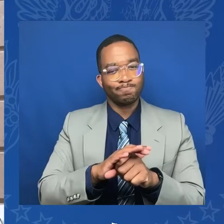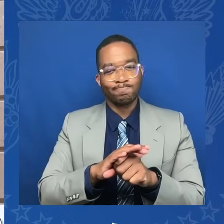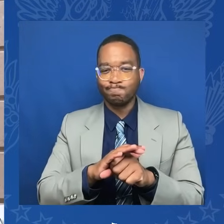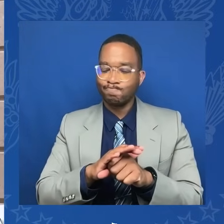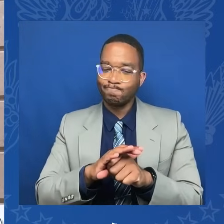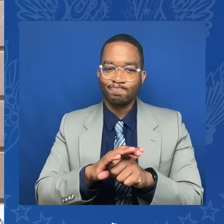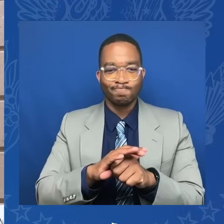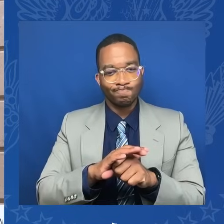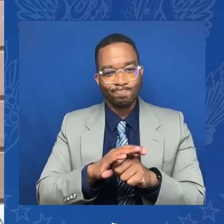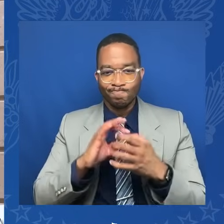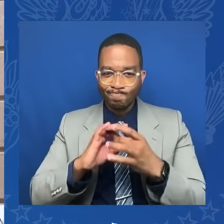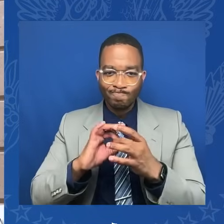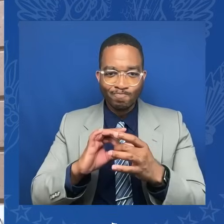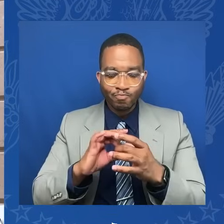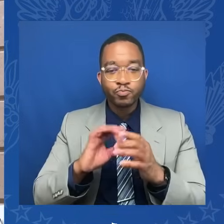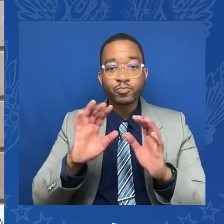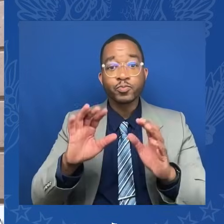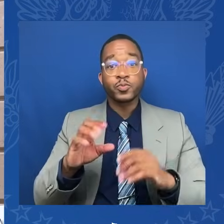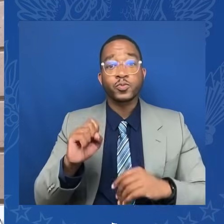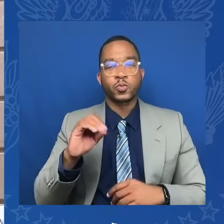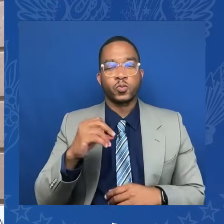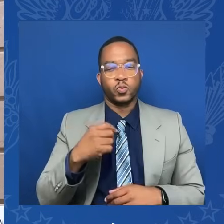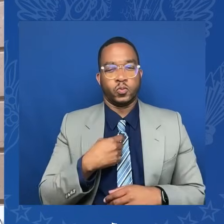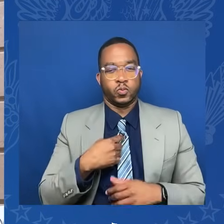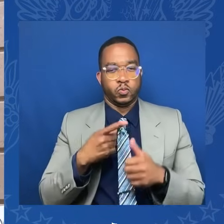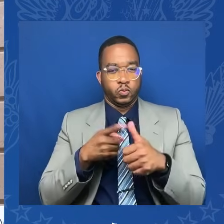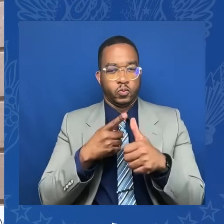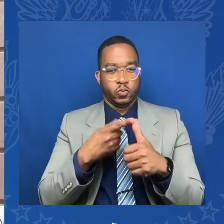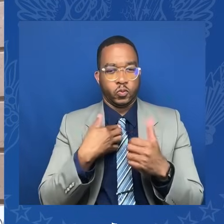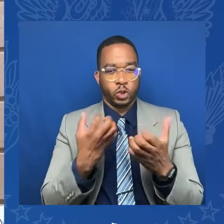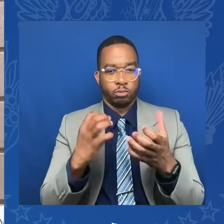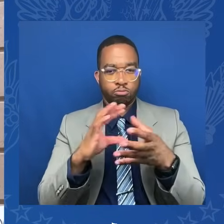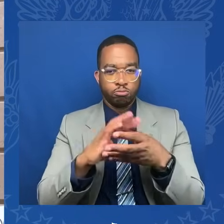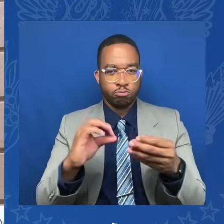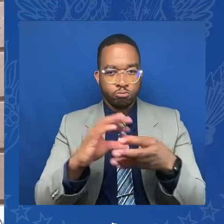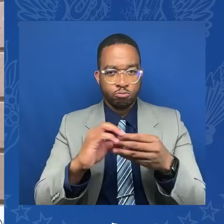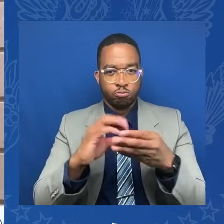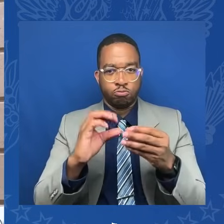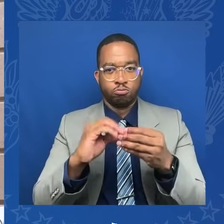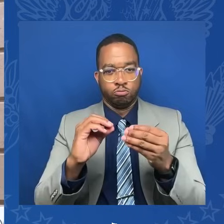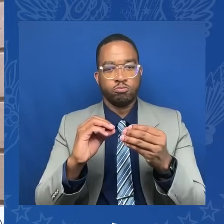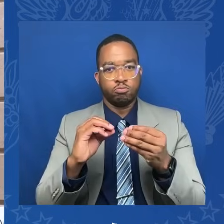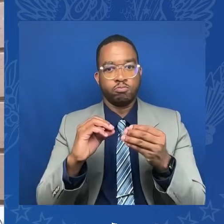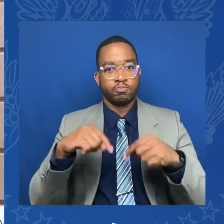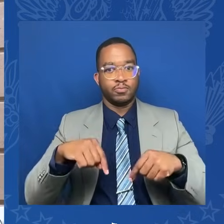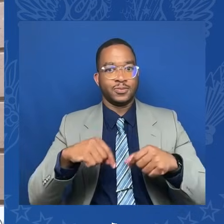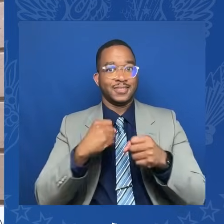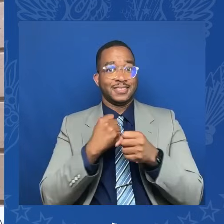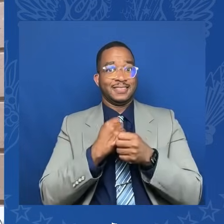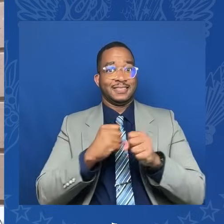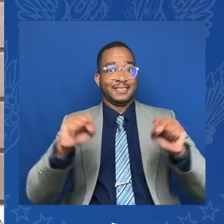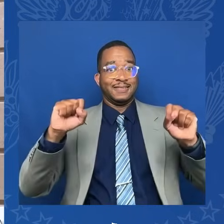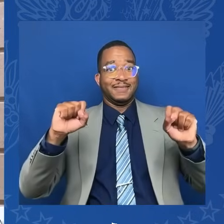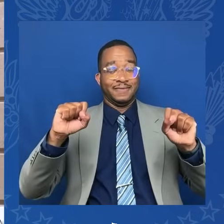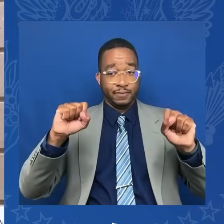President Macron's comments welcoming the safe rescue of four hostages that were returned to their families in Israel.